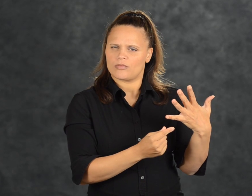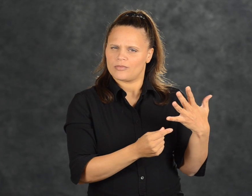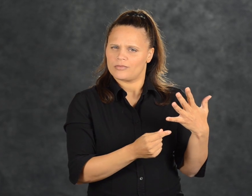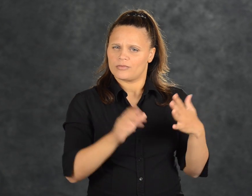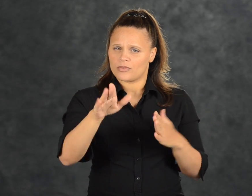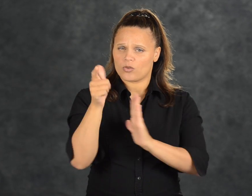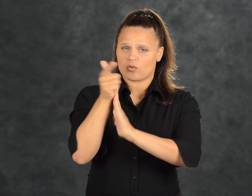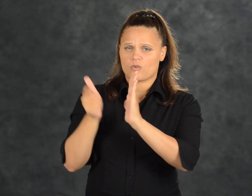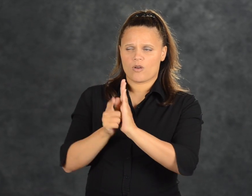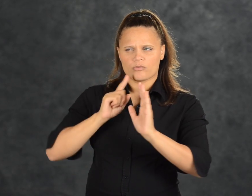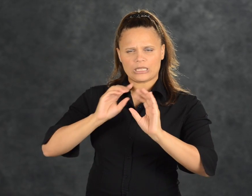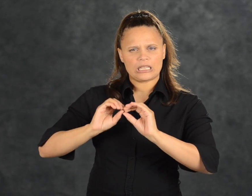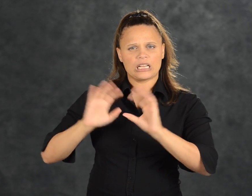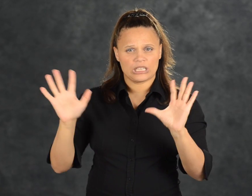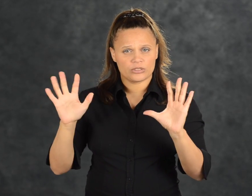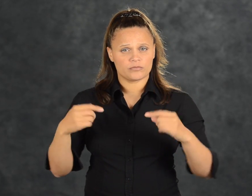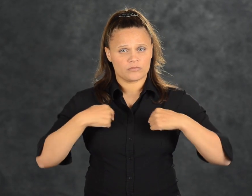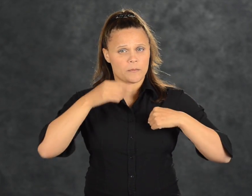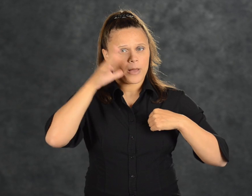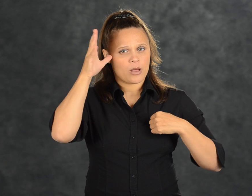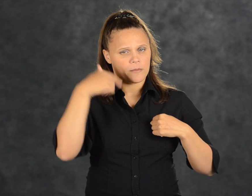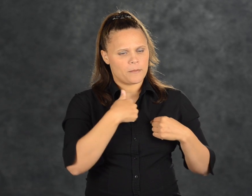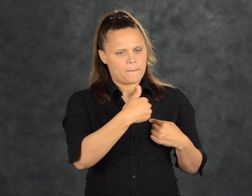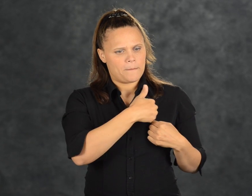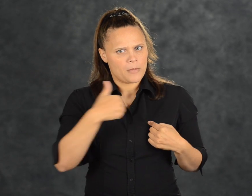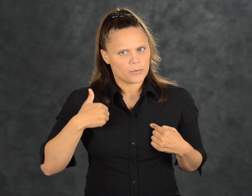the law clearly states you are a member of the IEP Team,